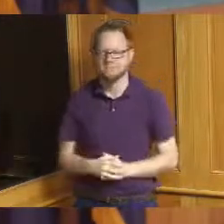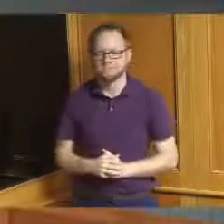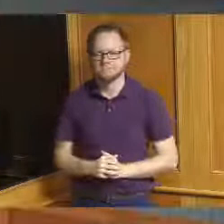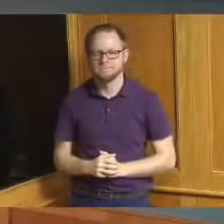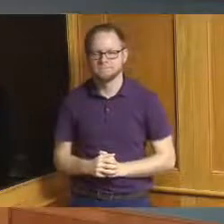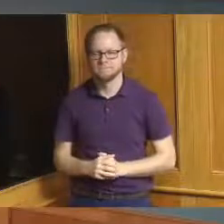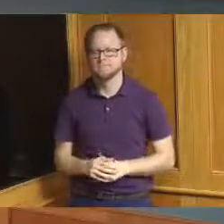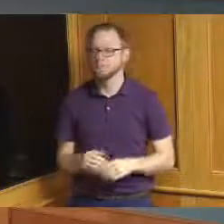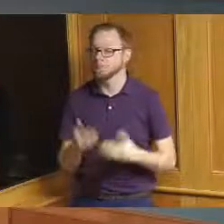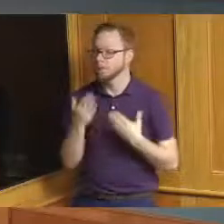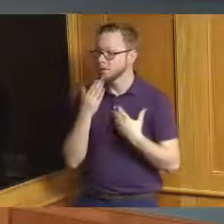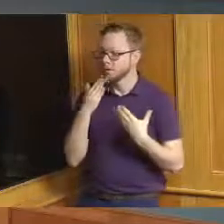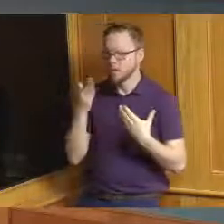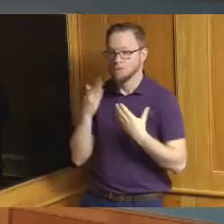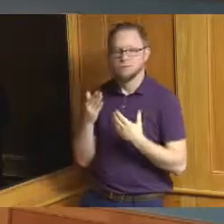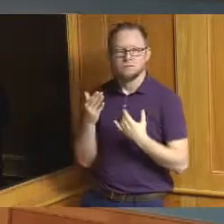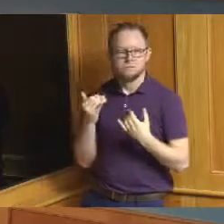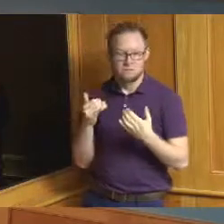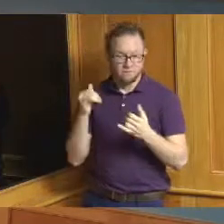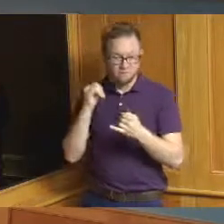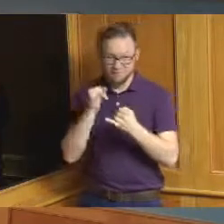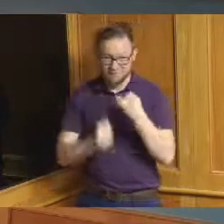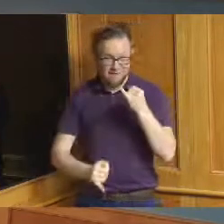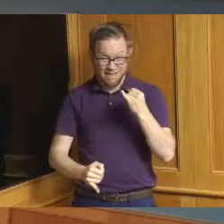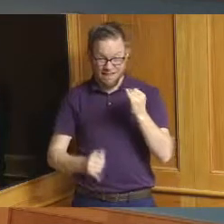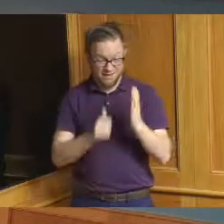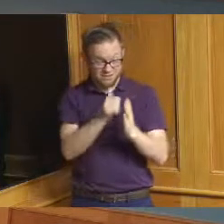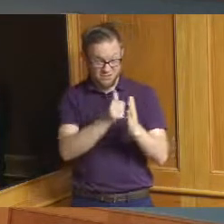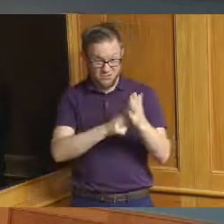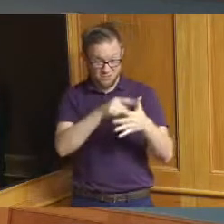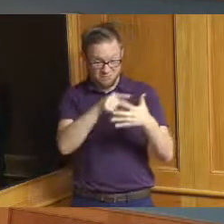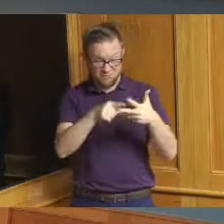we will move forward those are the last items on our agenda but i certainly will open it up